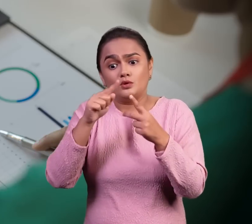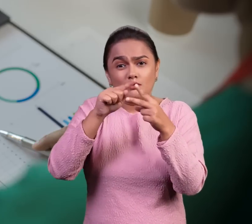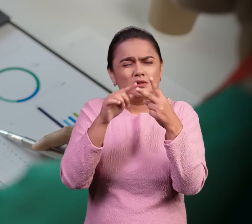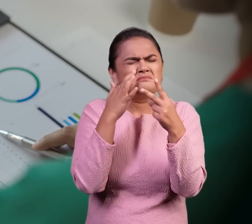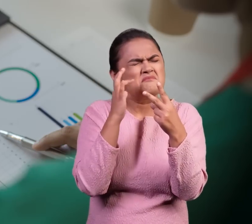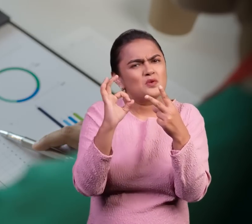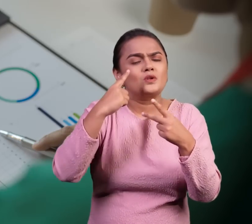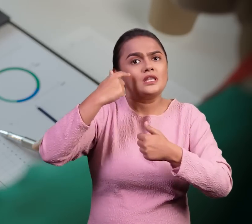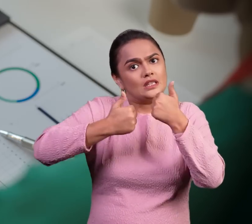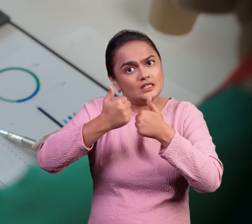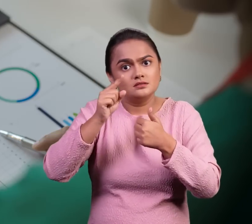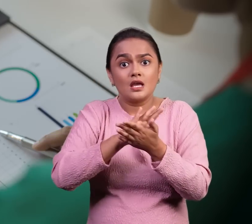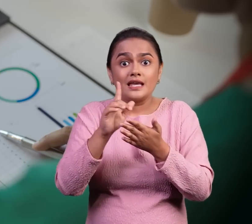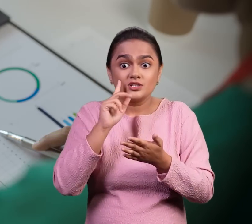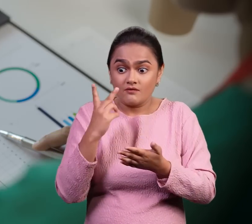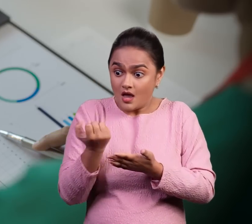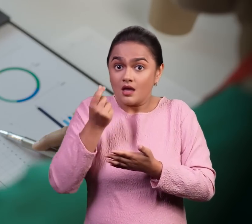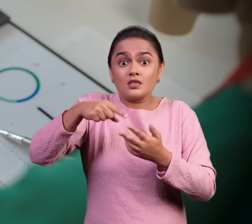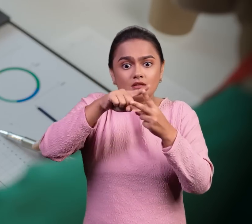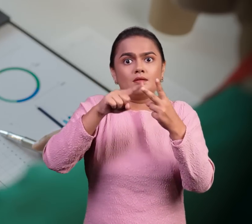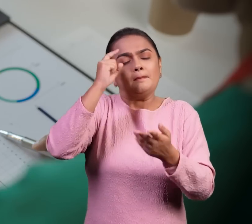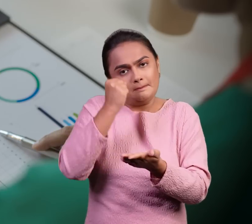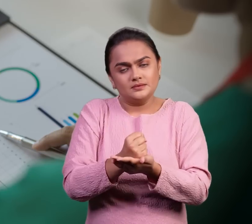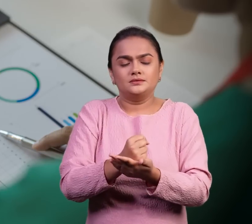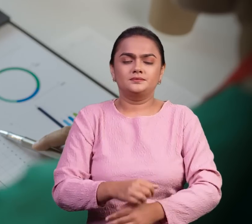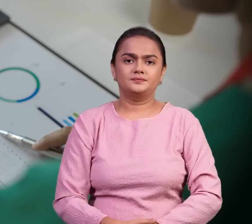These are two important tests to be done when the virus enters the body.